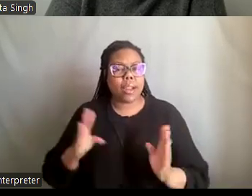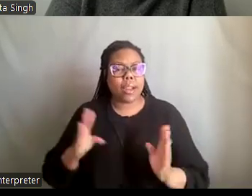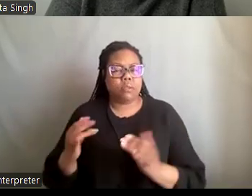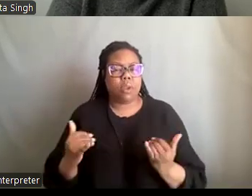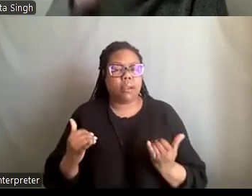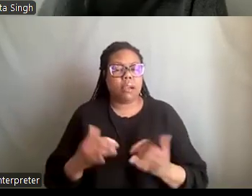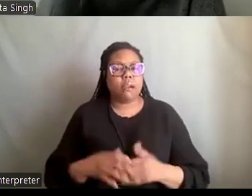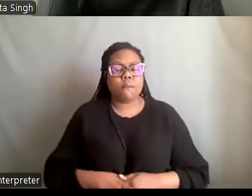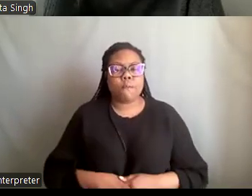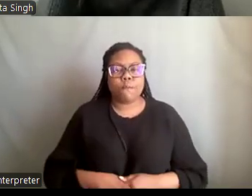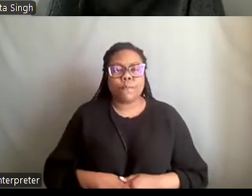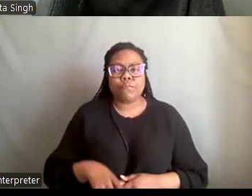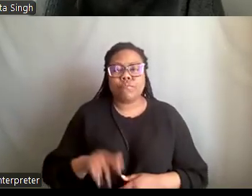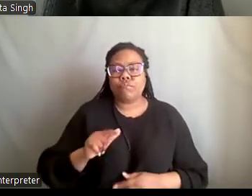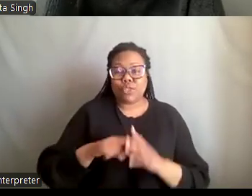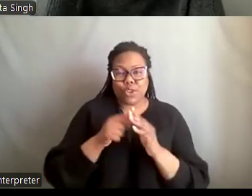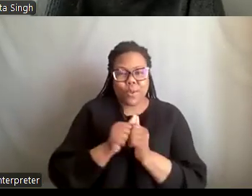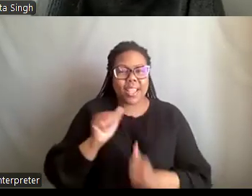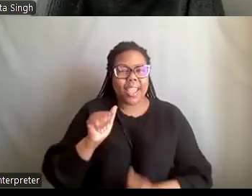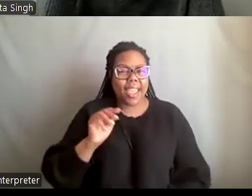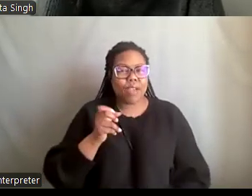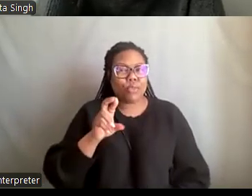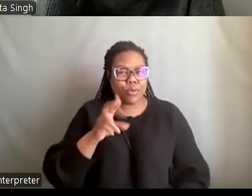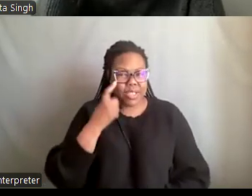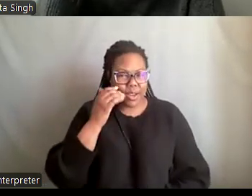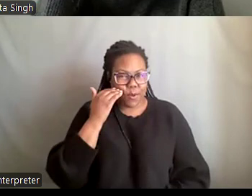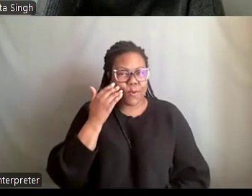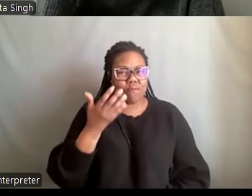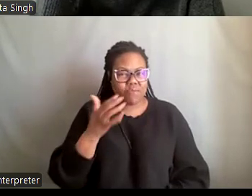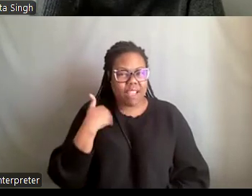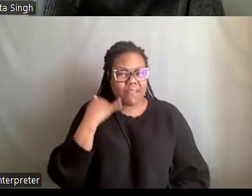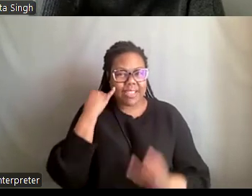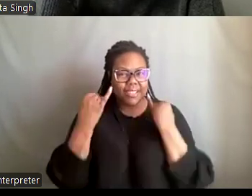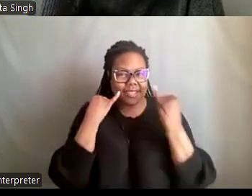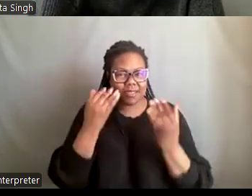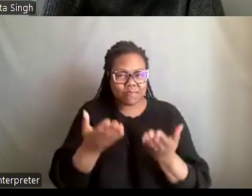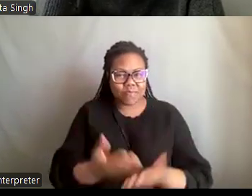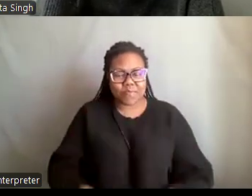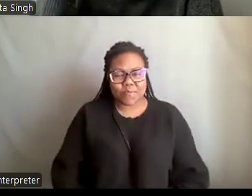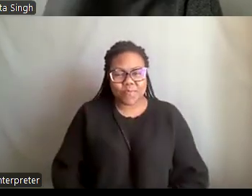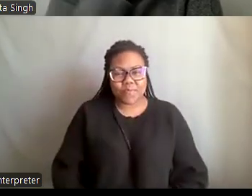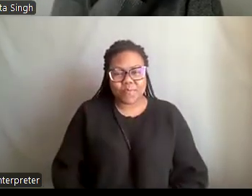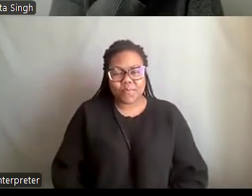unique about doing community organizing in this moment? So I'm going to turn it to Amber to start first because I know